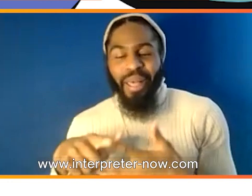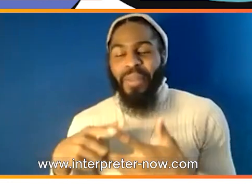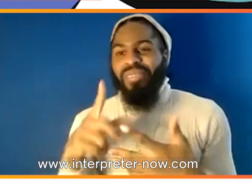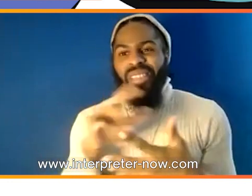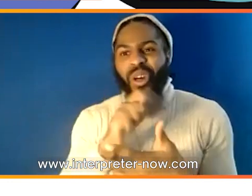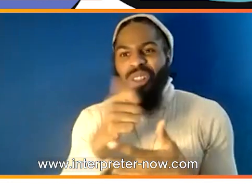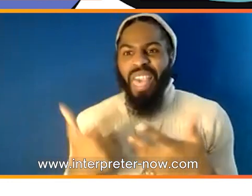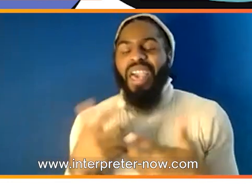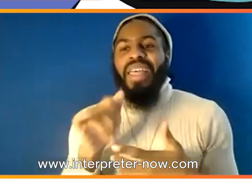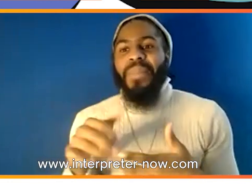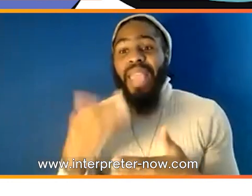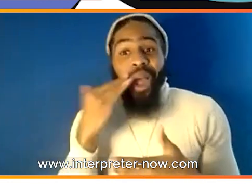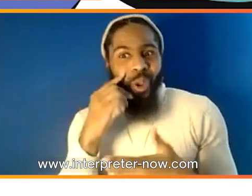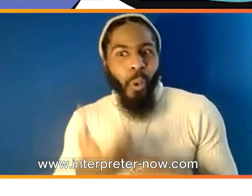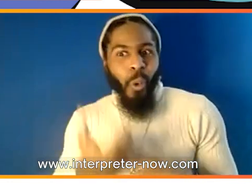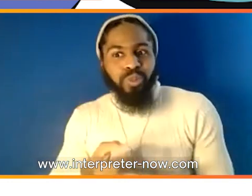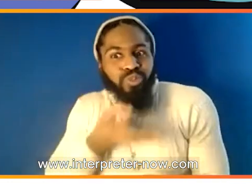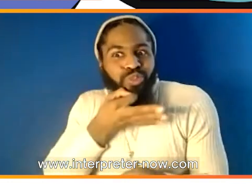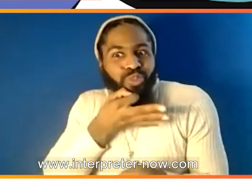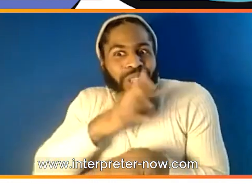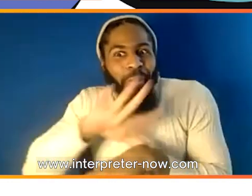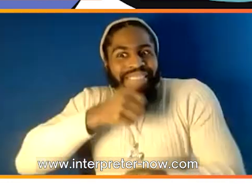bit ago. I know you're working on launching something really cool soon, I don't want to